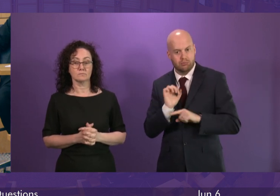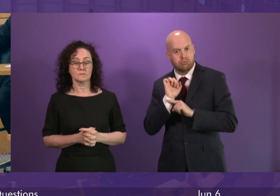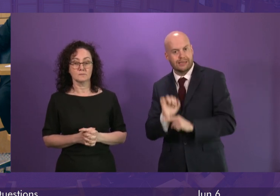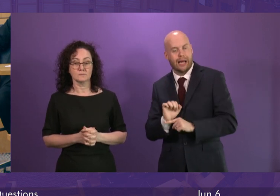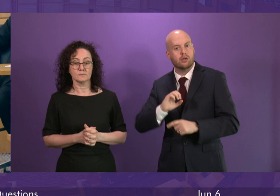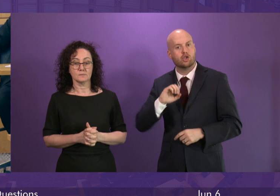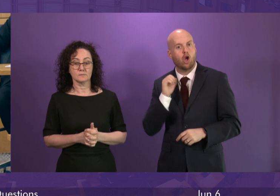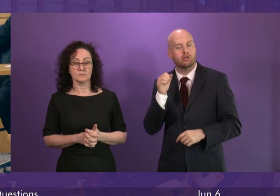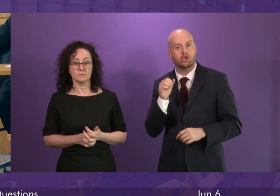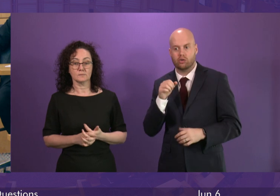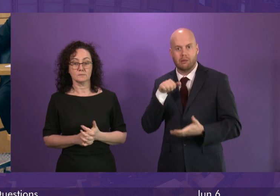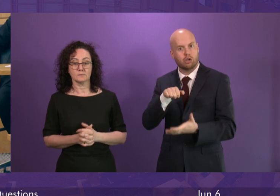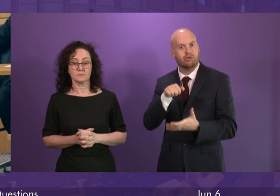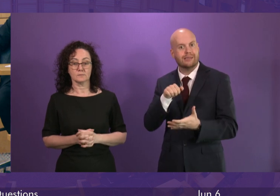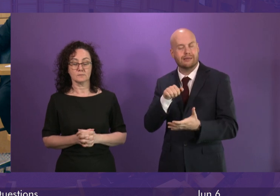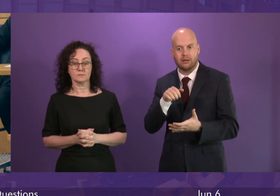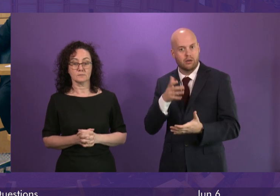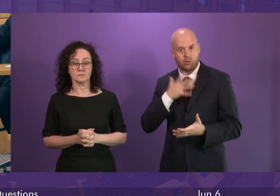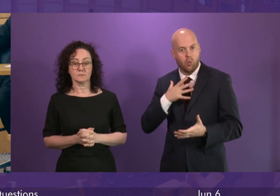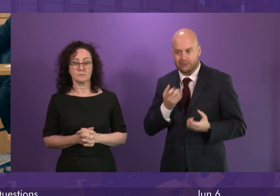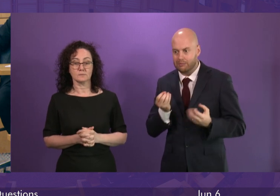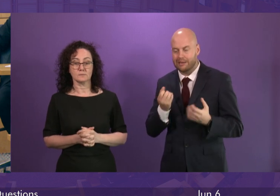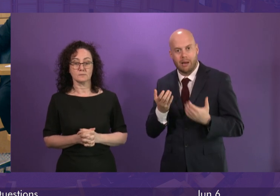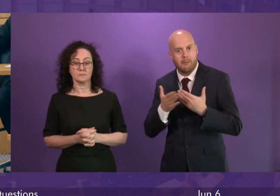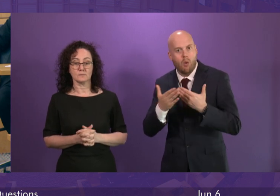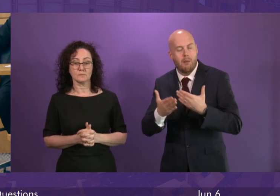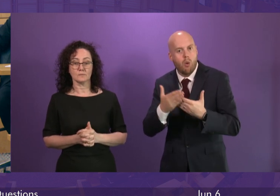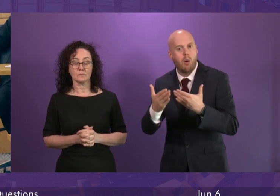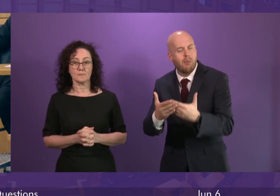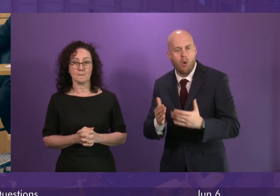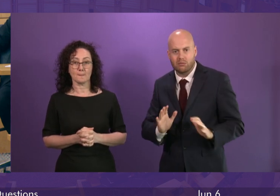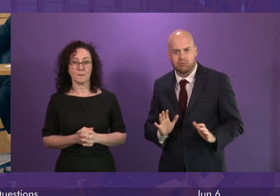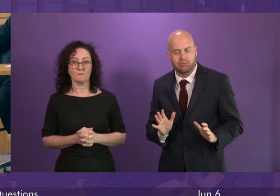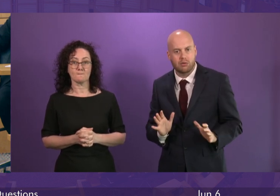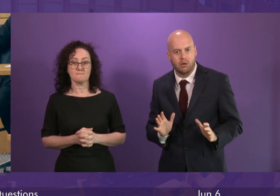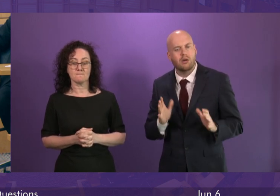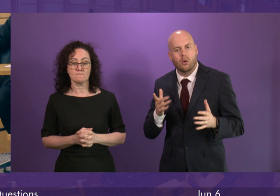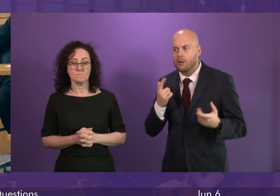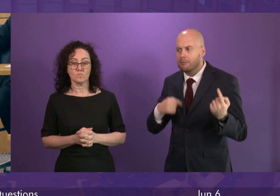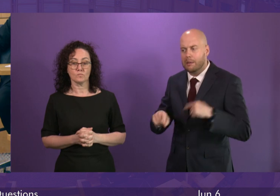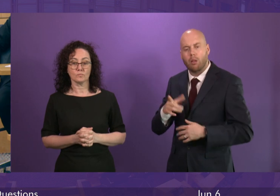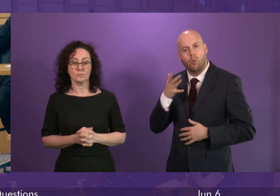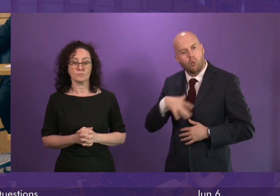growth here compared with the United Kingdom as a whole. How will those huge gaps in the